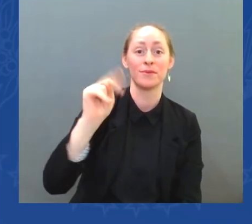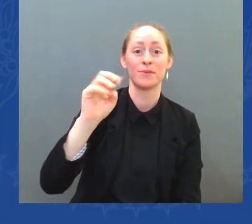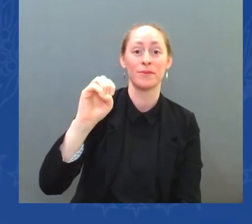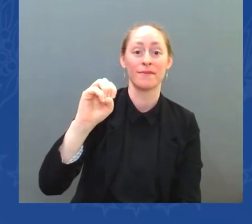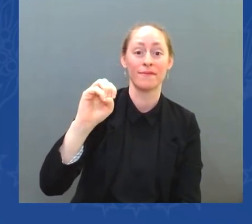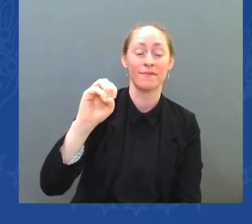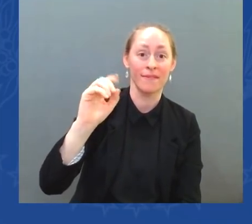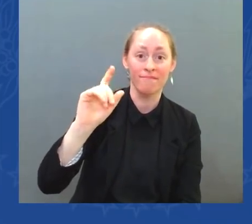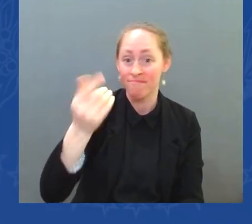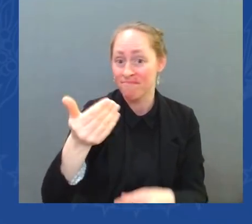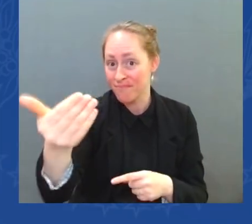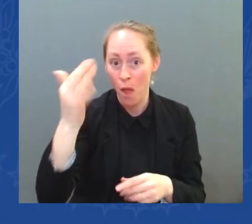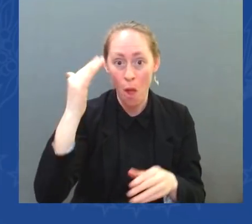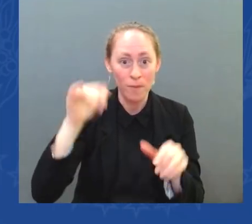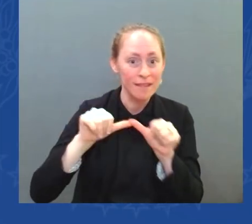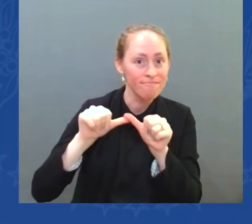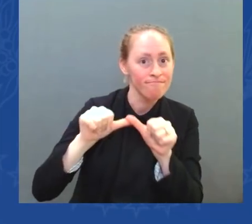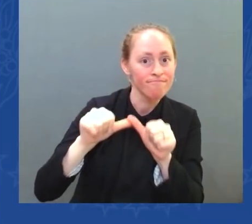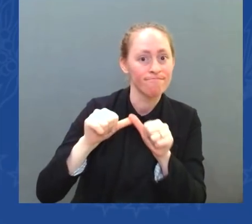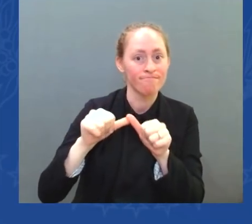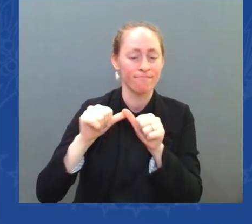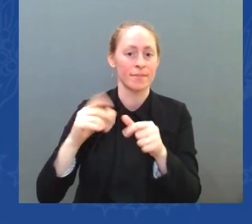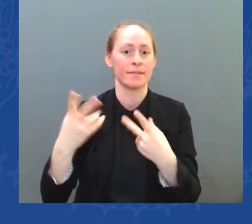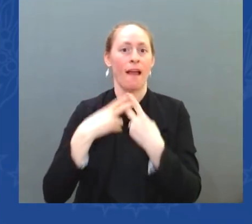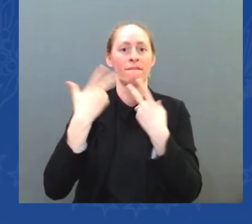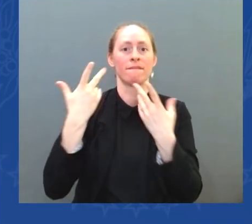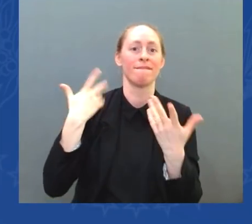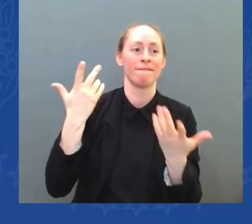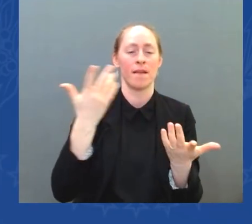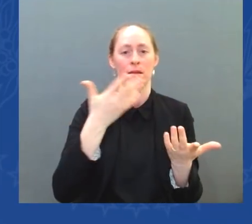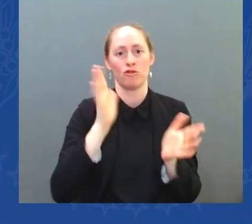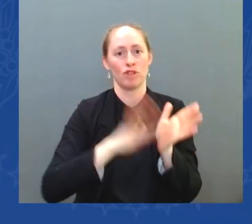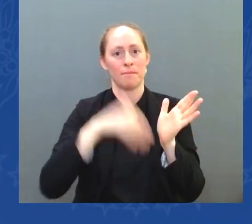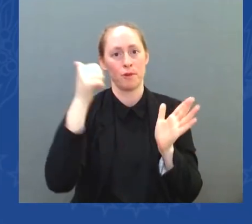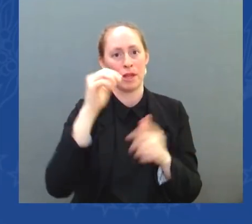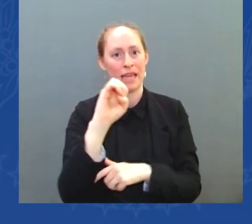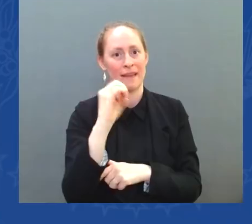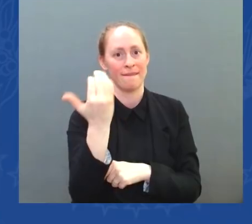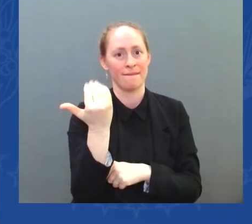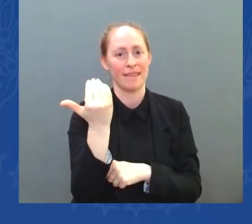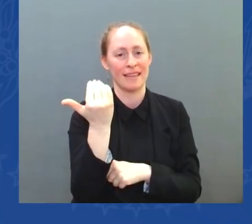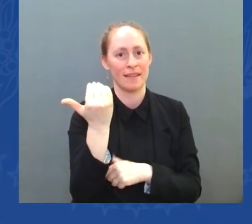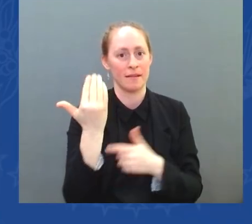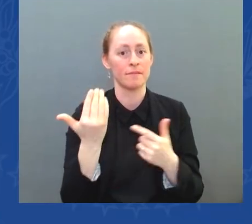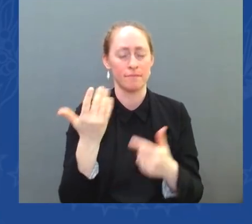Many of you may recall when President Biden campaigned here in Iowa, he promised to support biofuels,